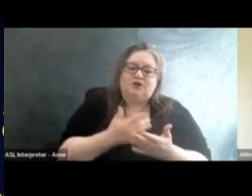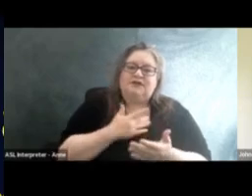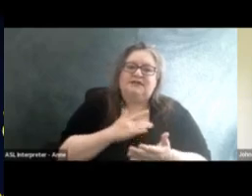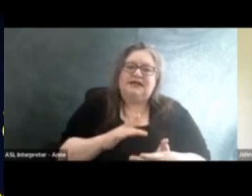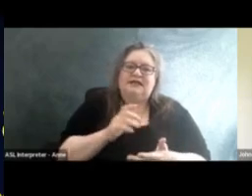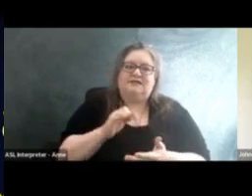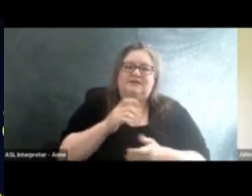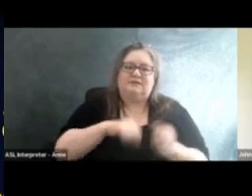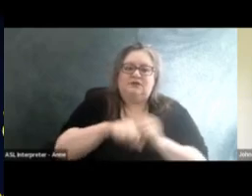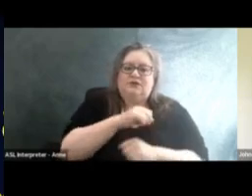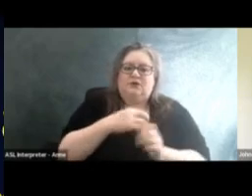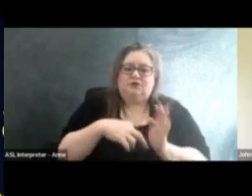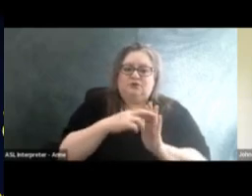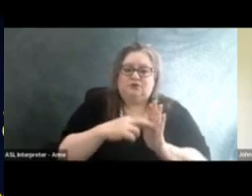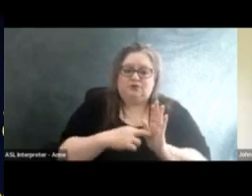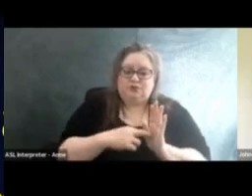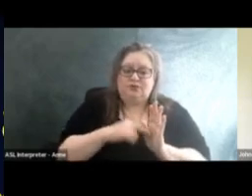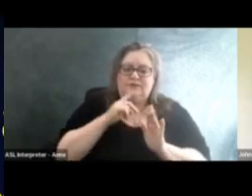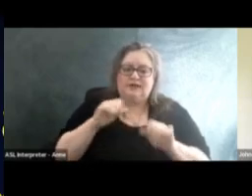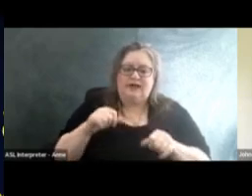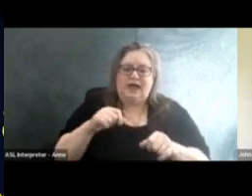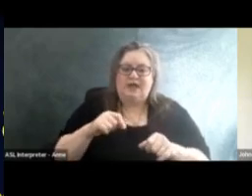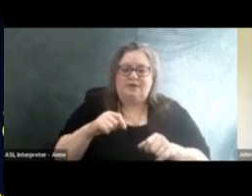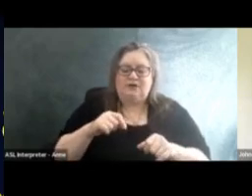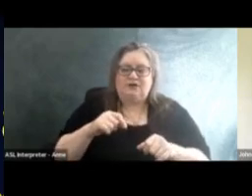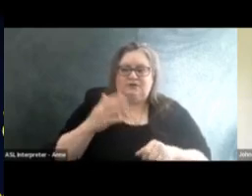social. Rules and being able to detect the impact of their